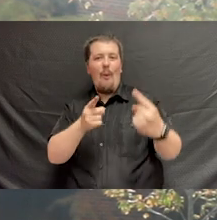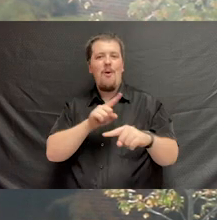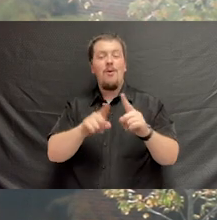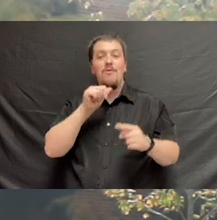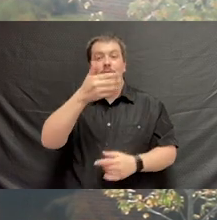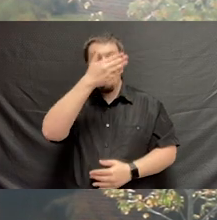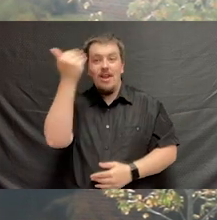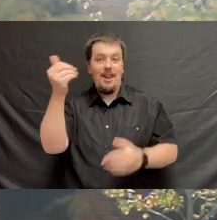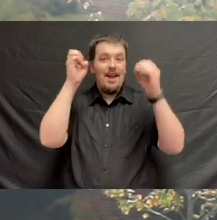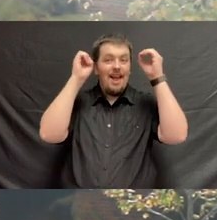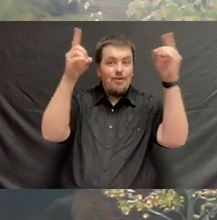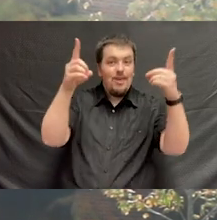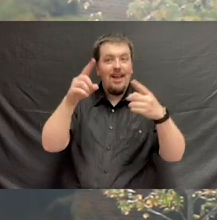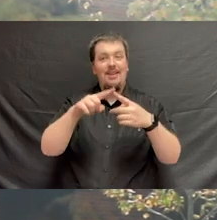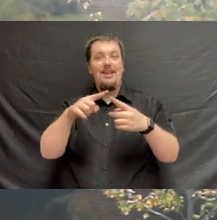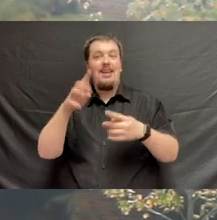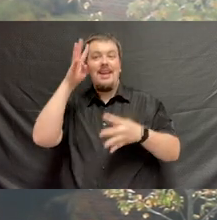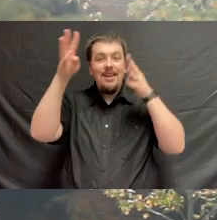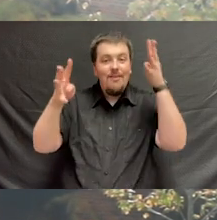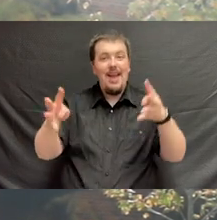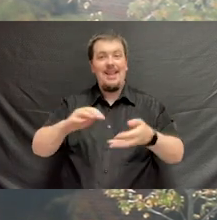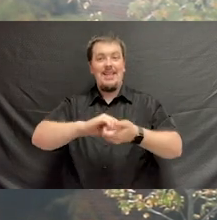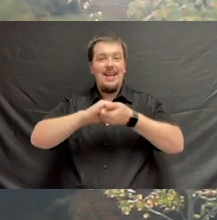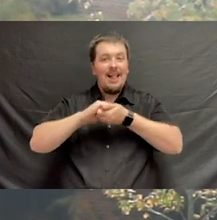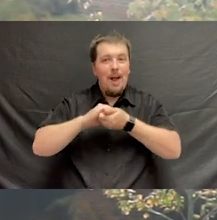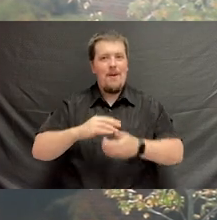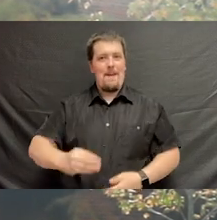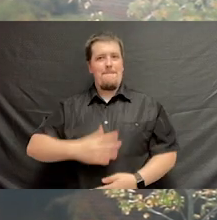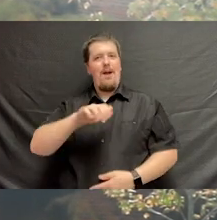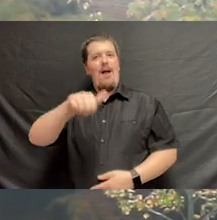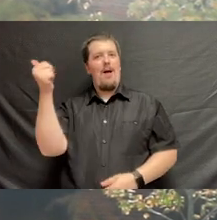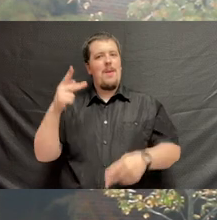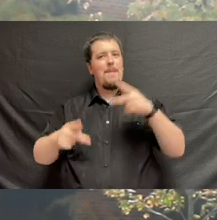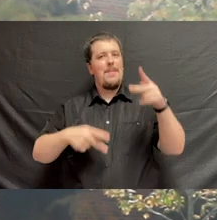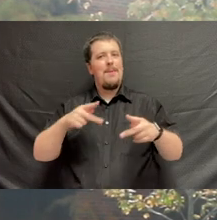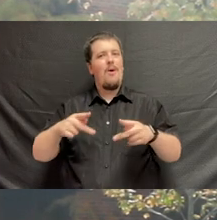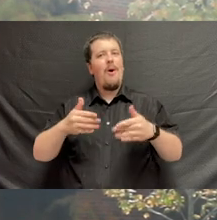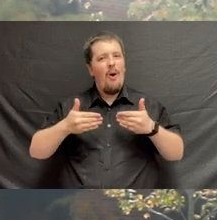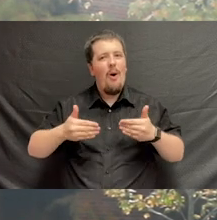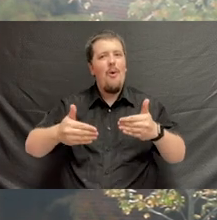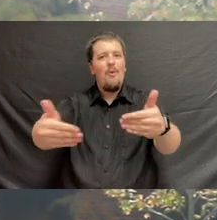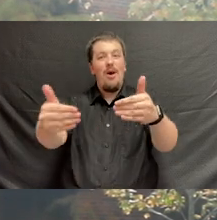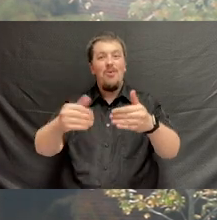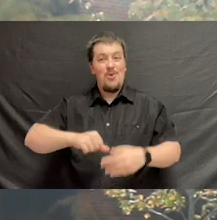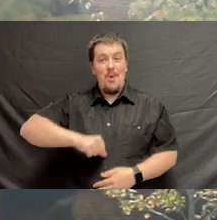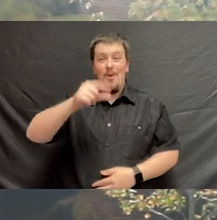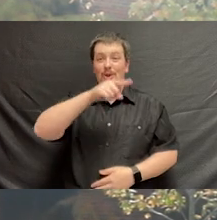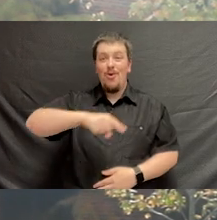But do not forget to educate, innovate, collaborate, and inspire others along the way. We are so very much proud of you